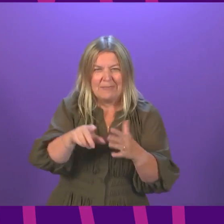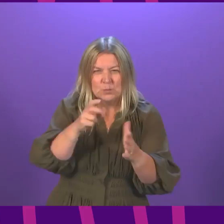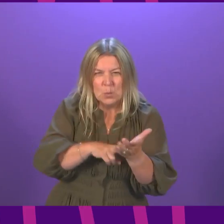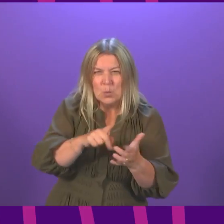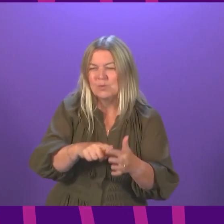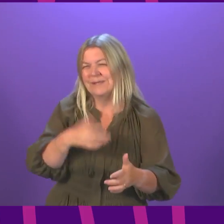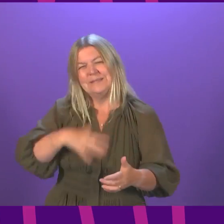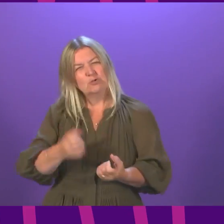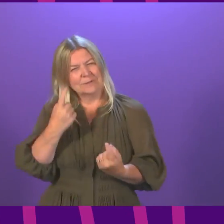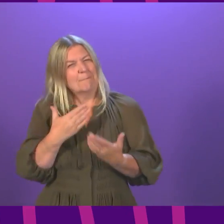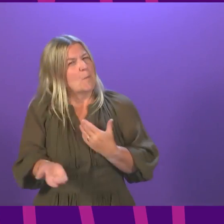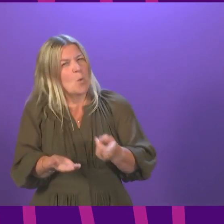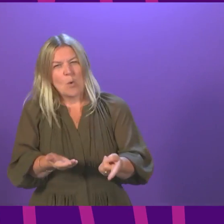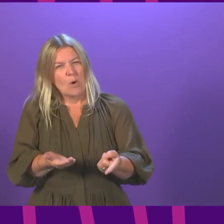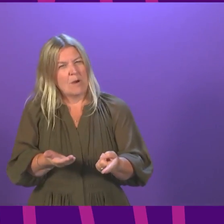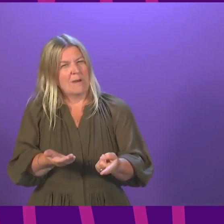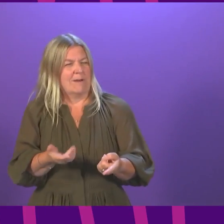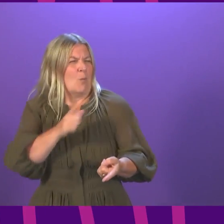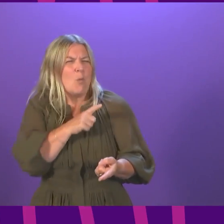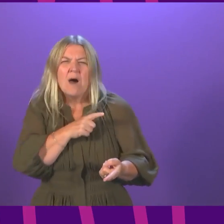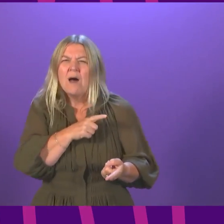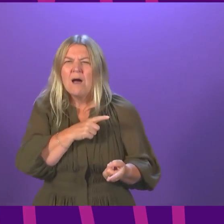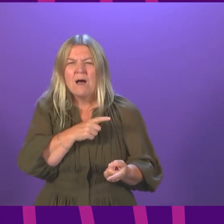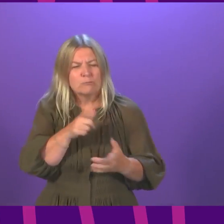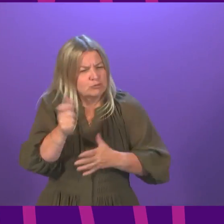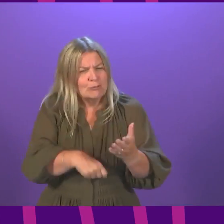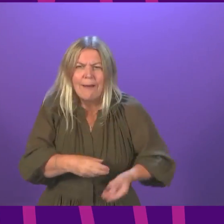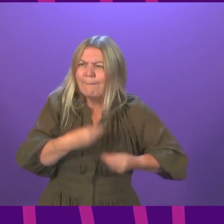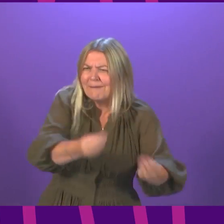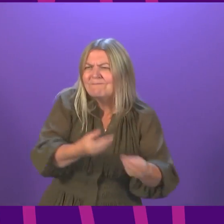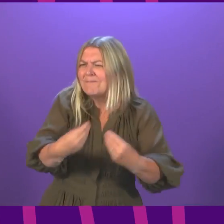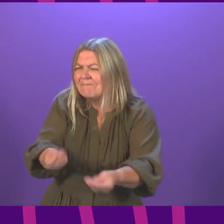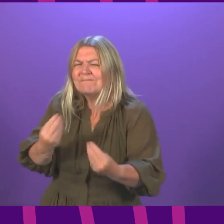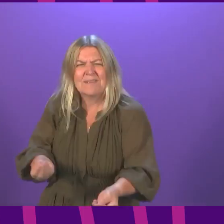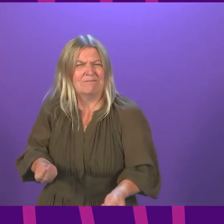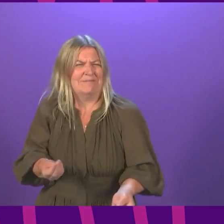drivers behind that trend, including prescribing practice and the risks and needs of the most